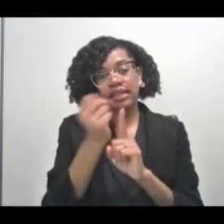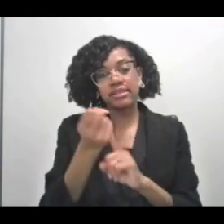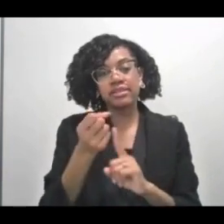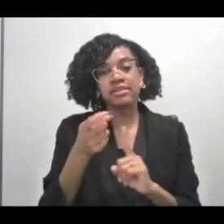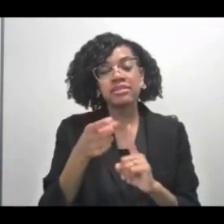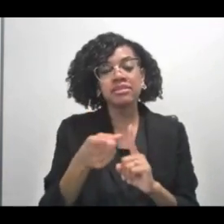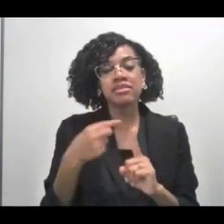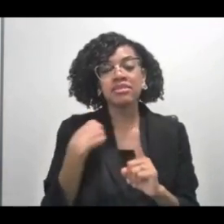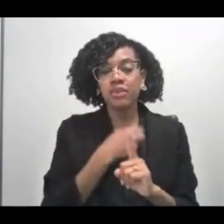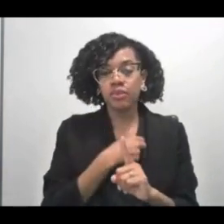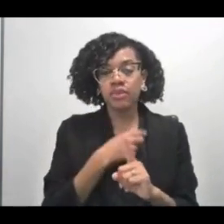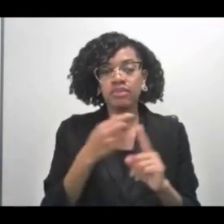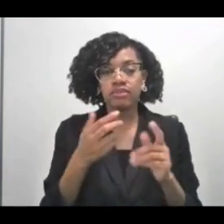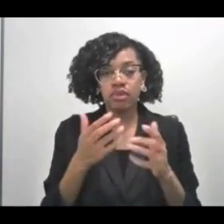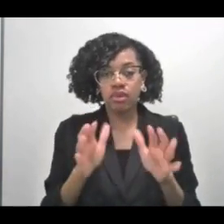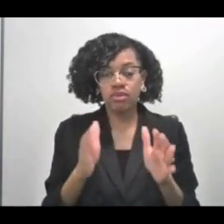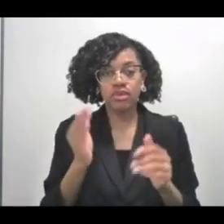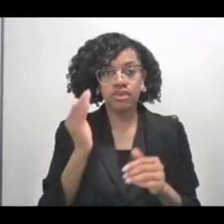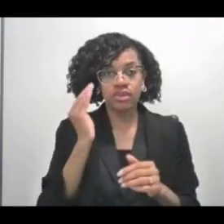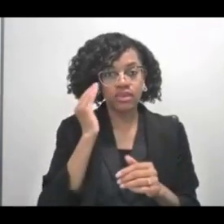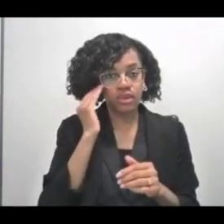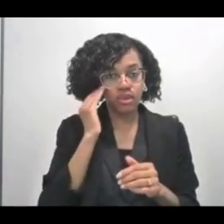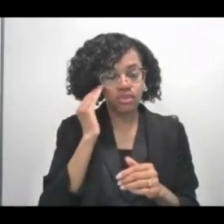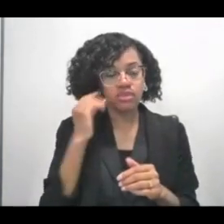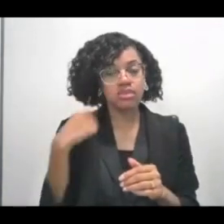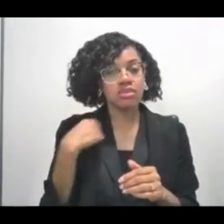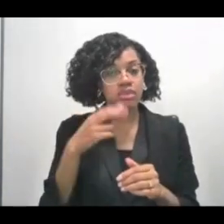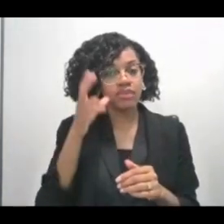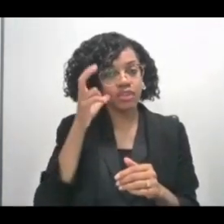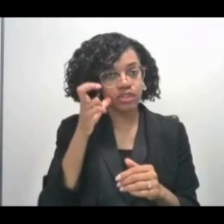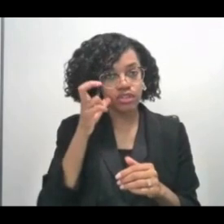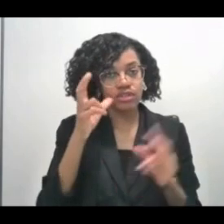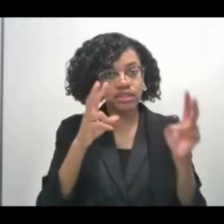want to address the issue of getting technical capacity into